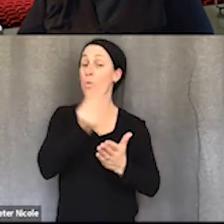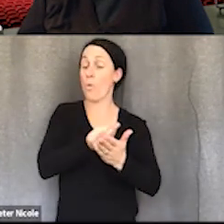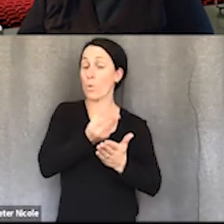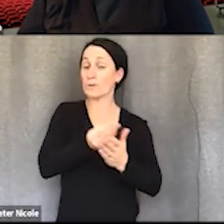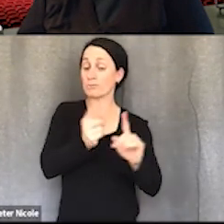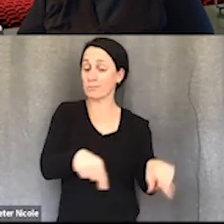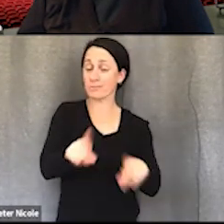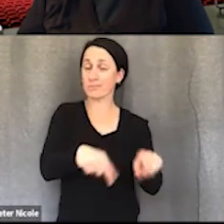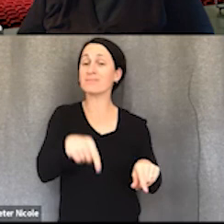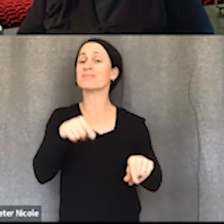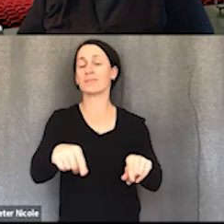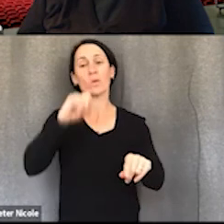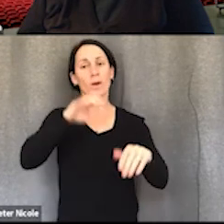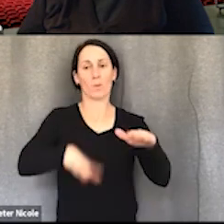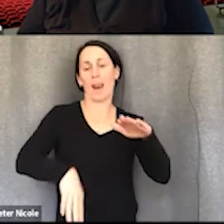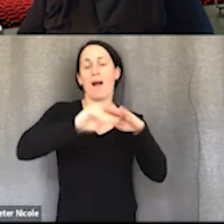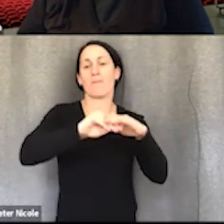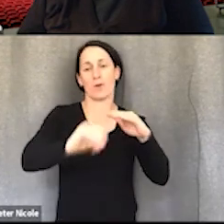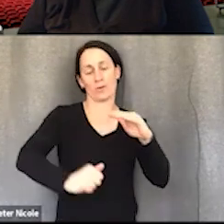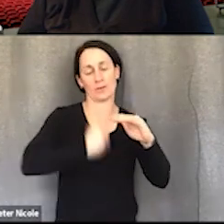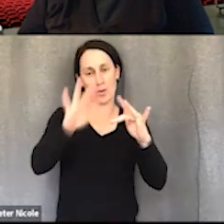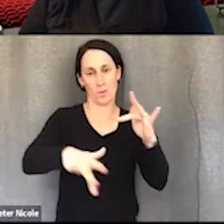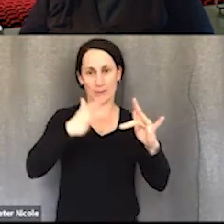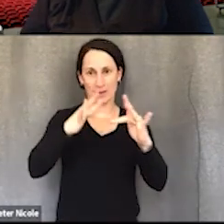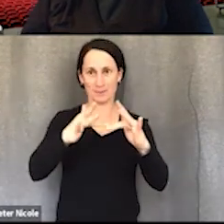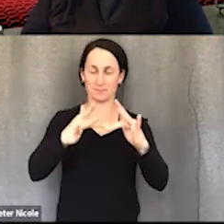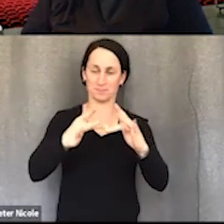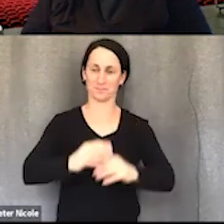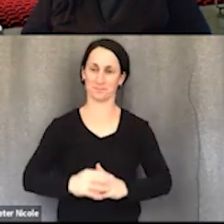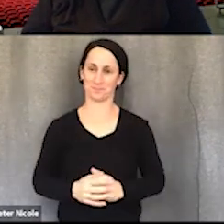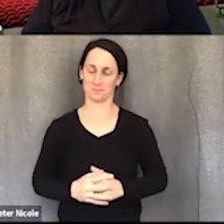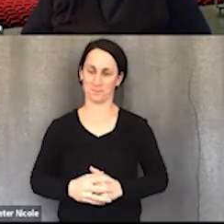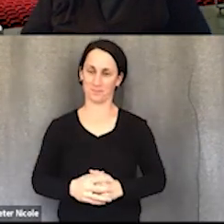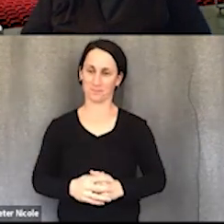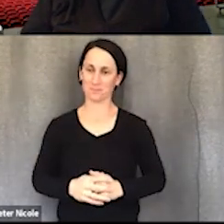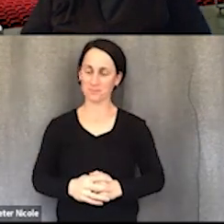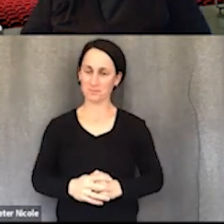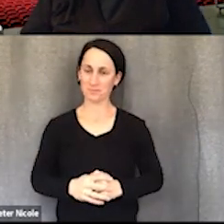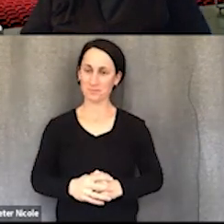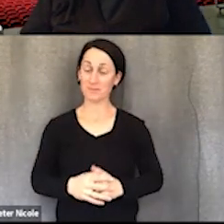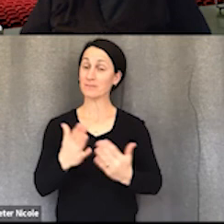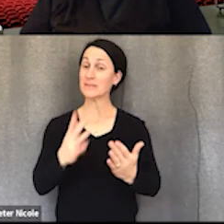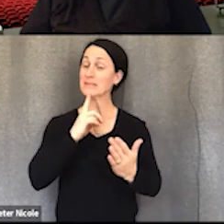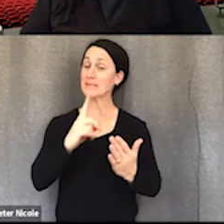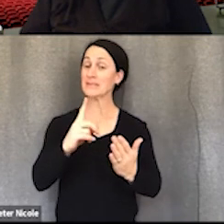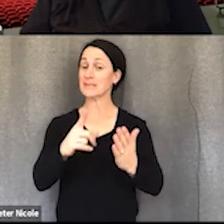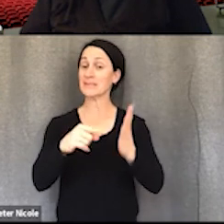for the Arts website in the next few days and, as Tandi mentioned, further fact sheets of webinars on different